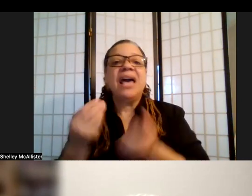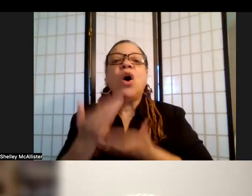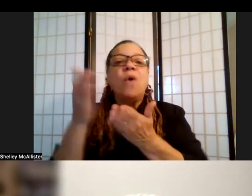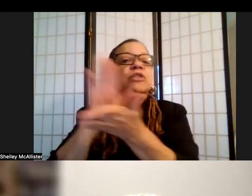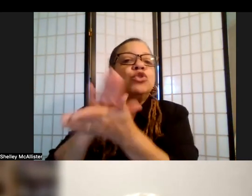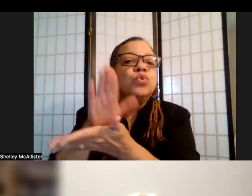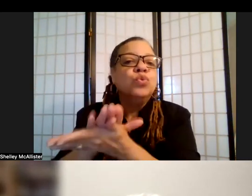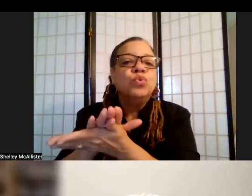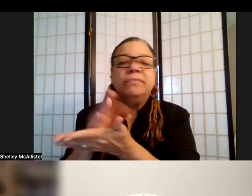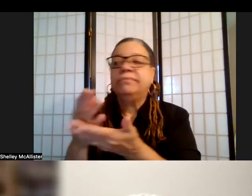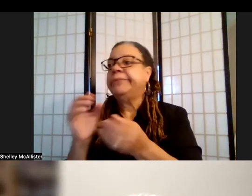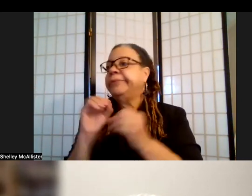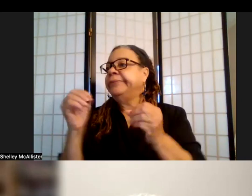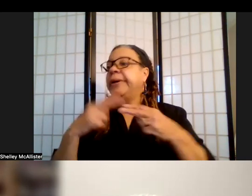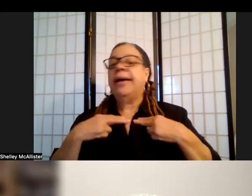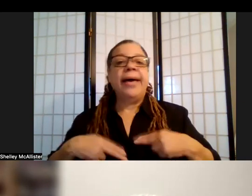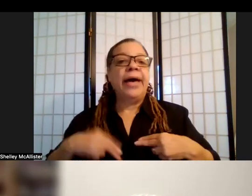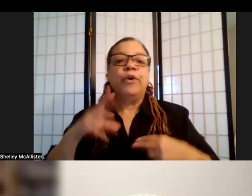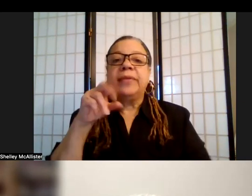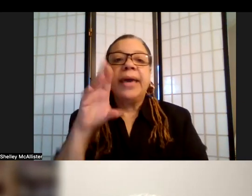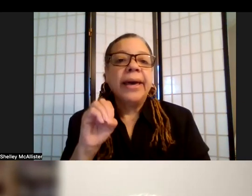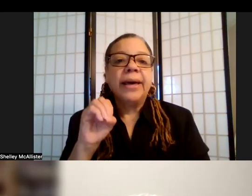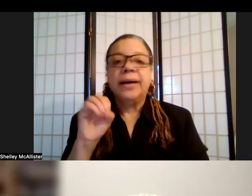or good health care, or good housing to people. So, even doctors